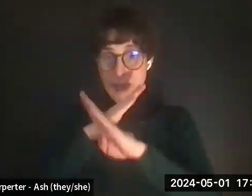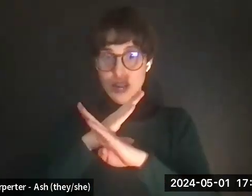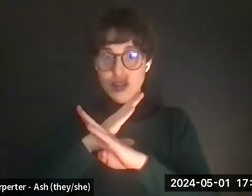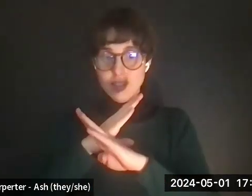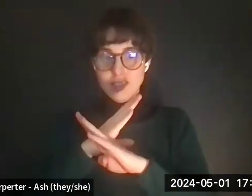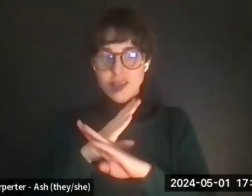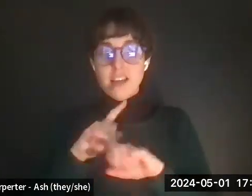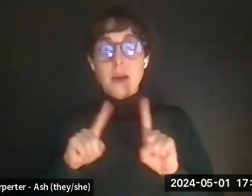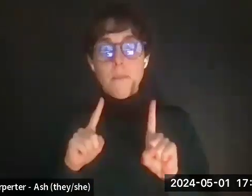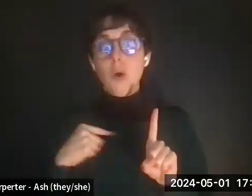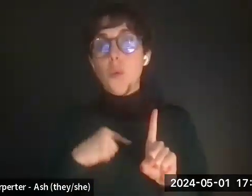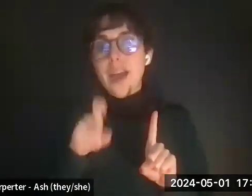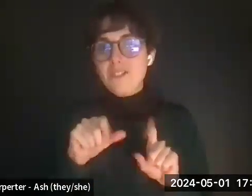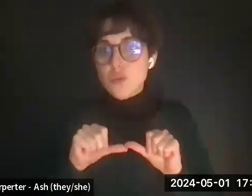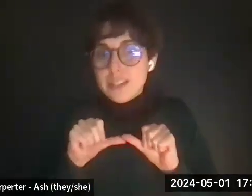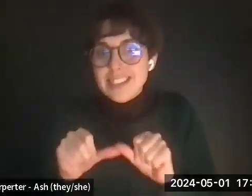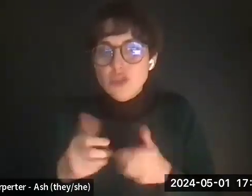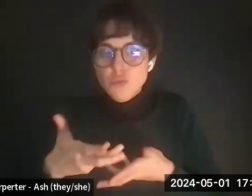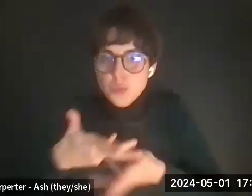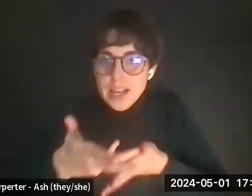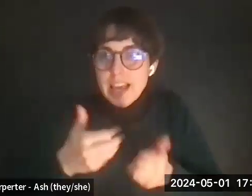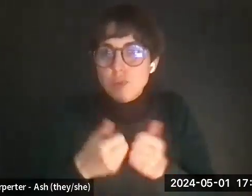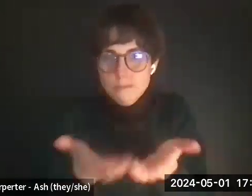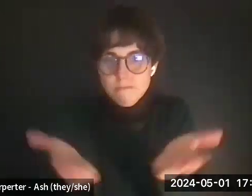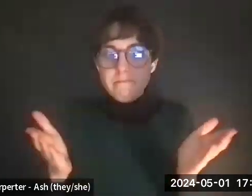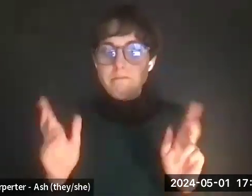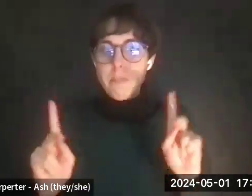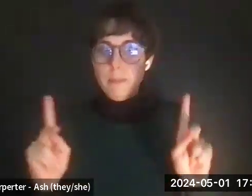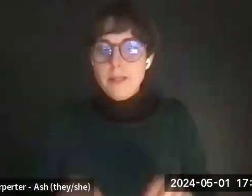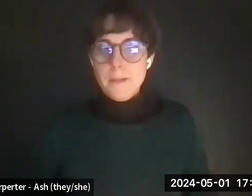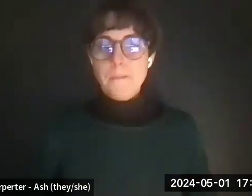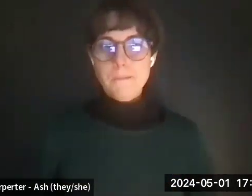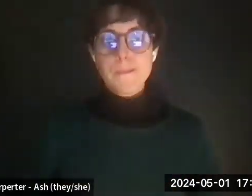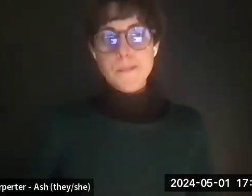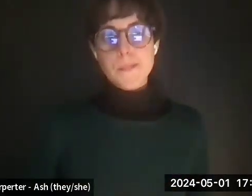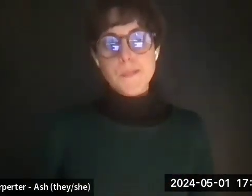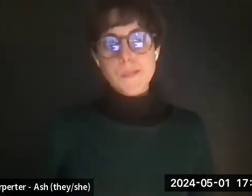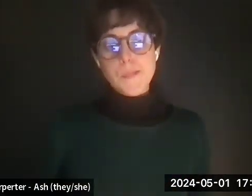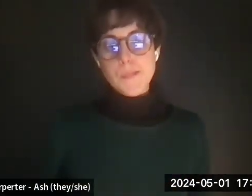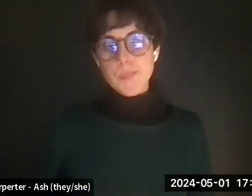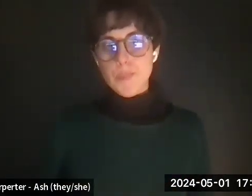We have to continue to engage with our constituents Helm's life.